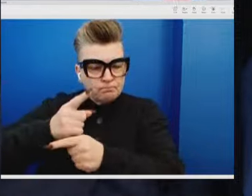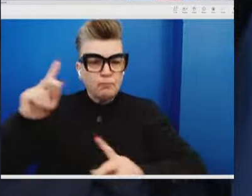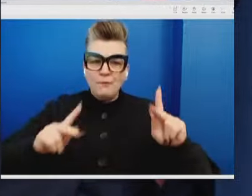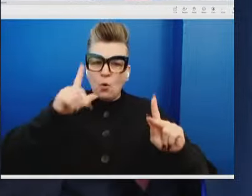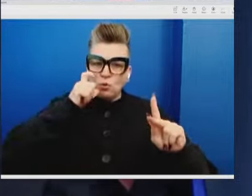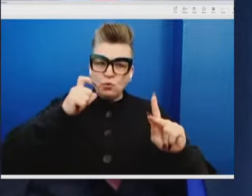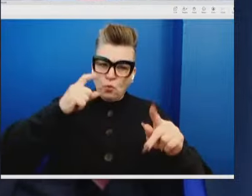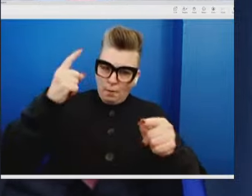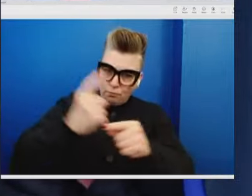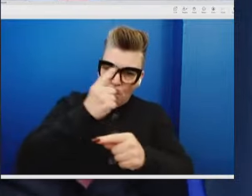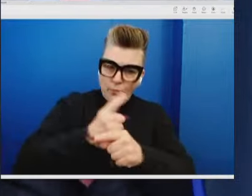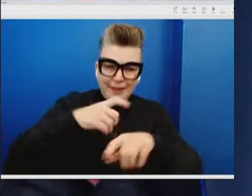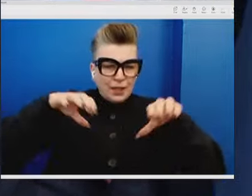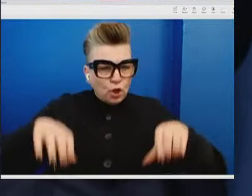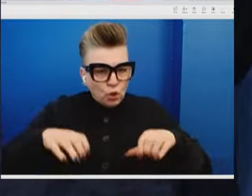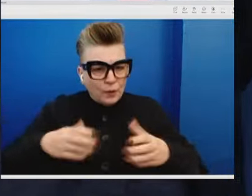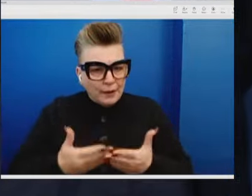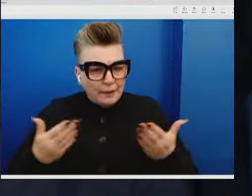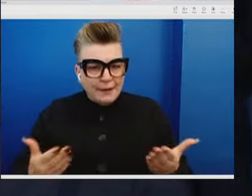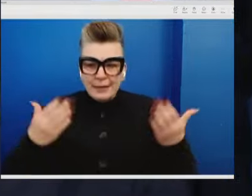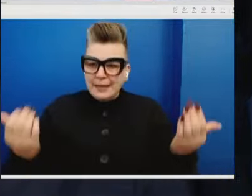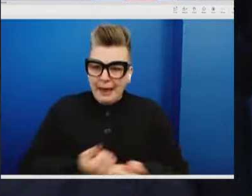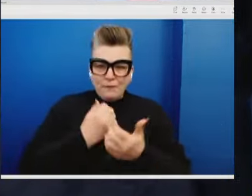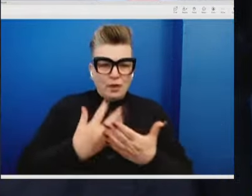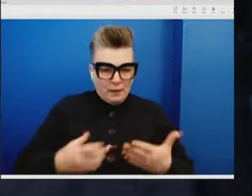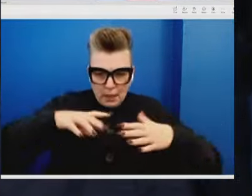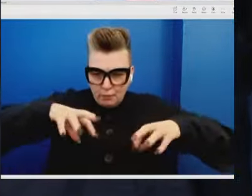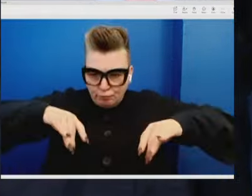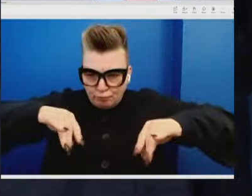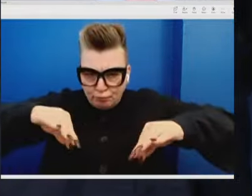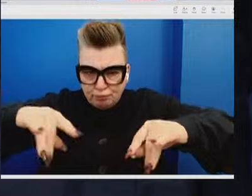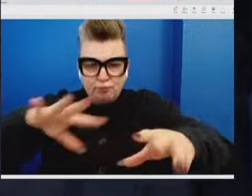things that they're supposed to be doing to engage in life were appropriately rewarded.